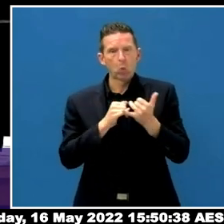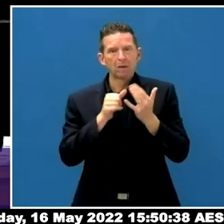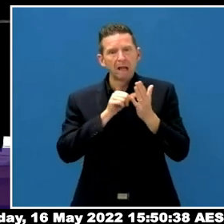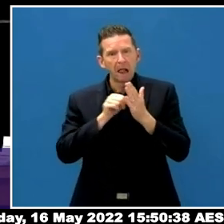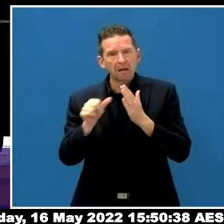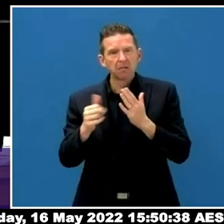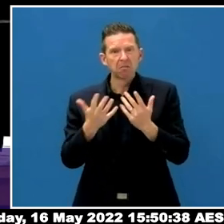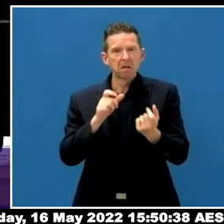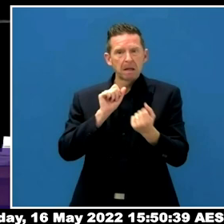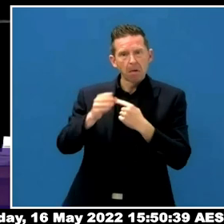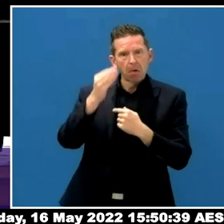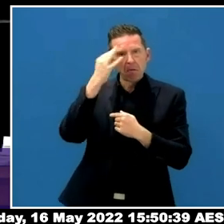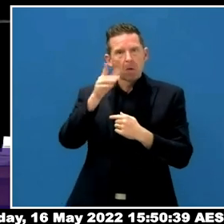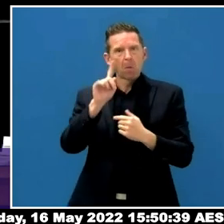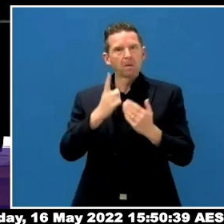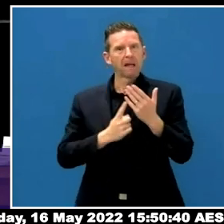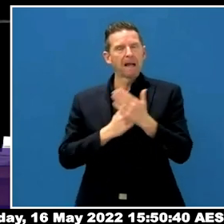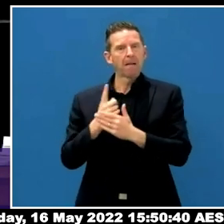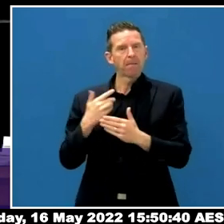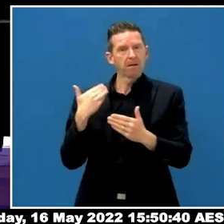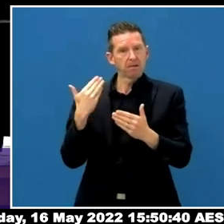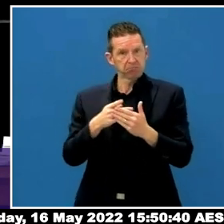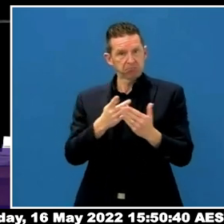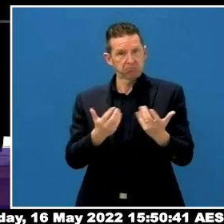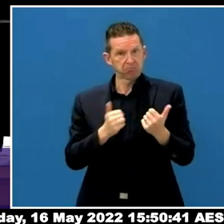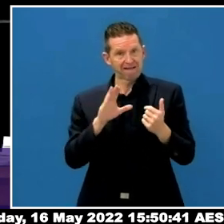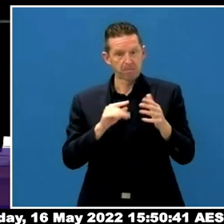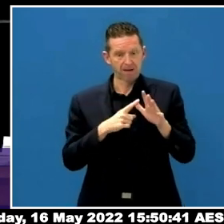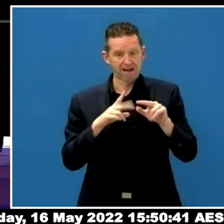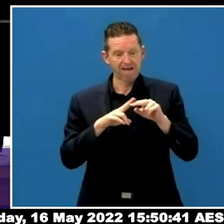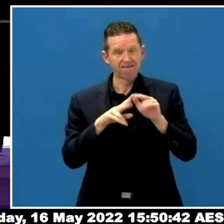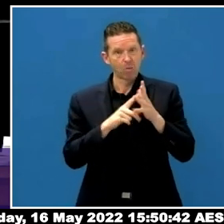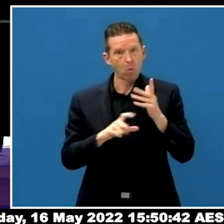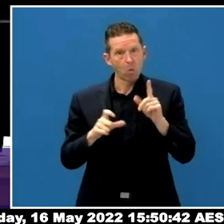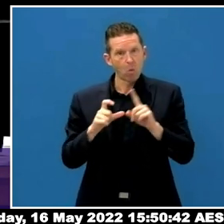from Afford to the day program - No, not really. MR FOGARTY: - -- being your son?